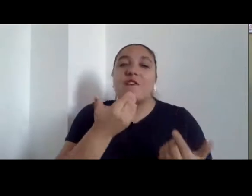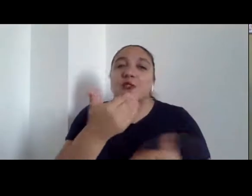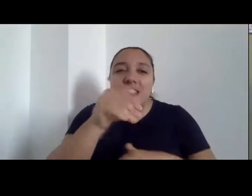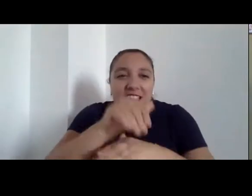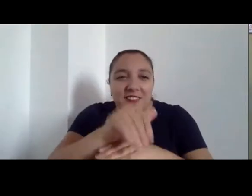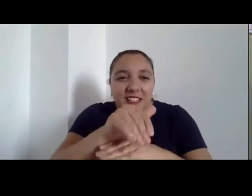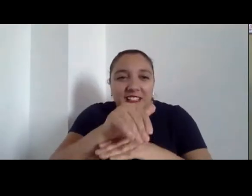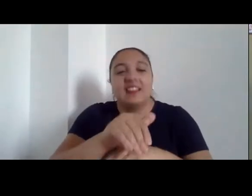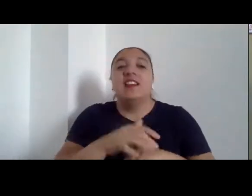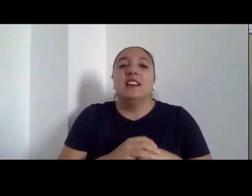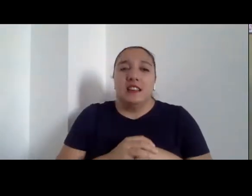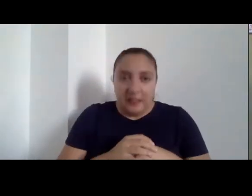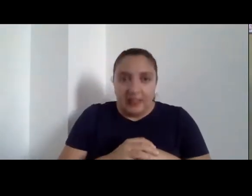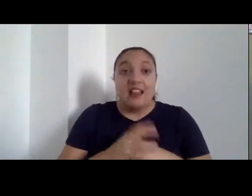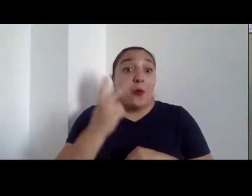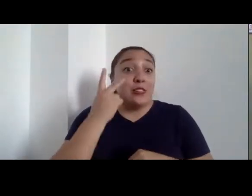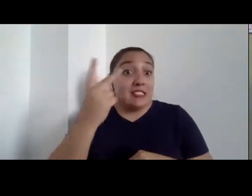everyone. I will see you next Tuesday.